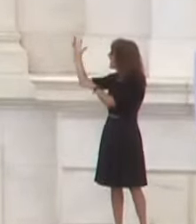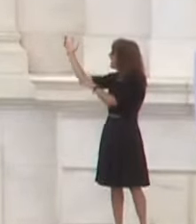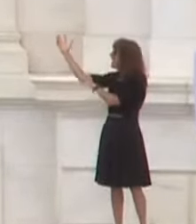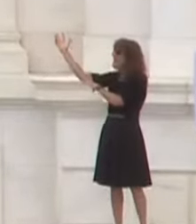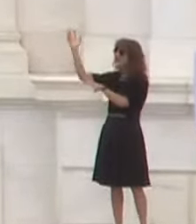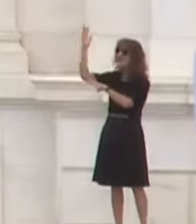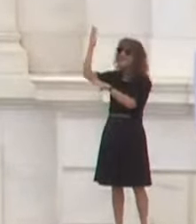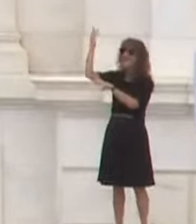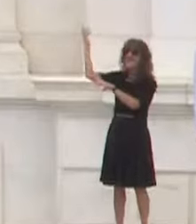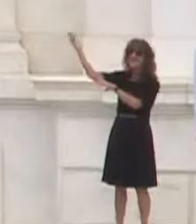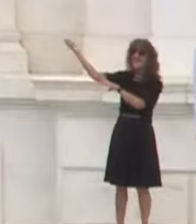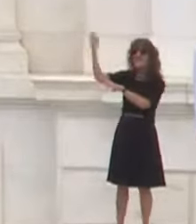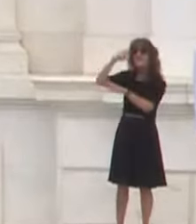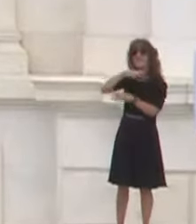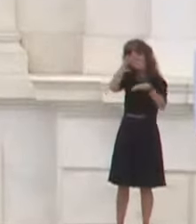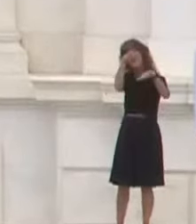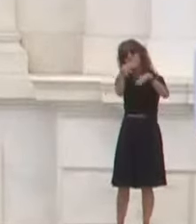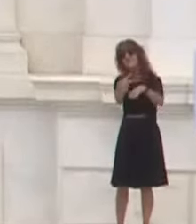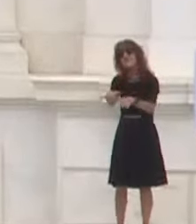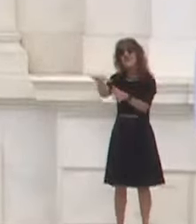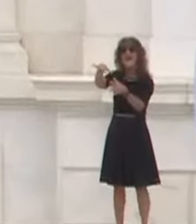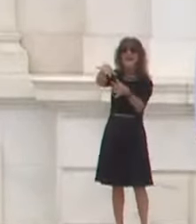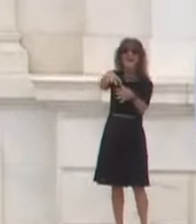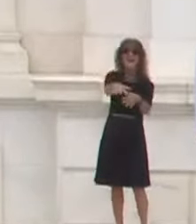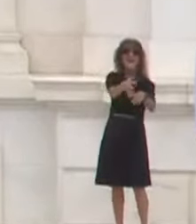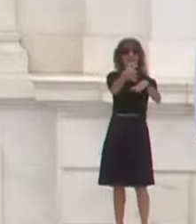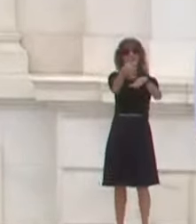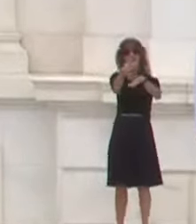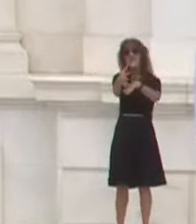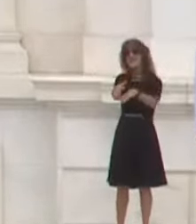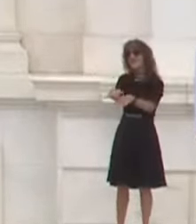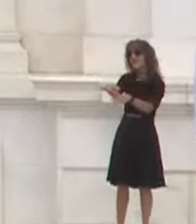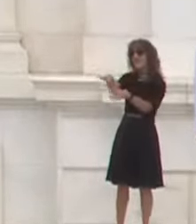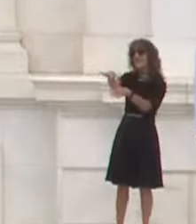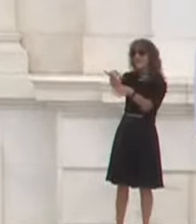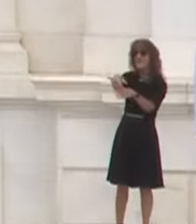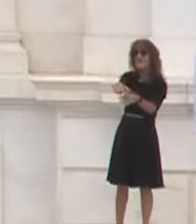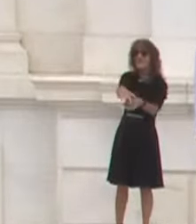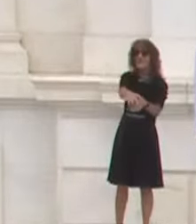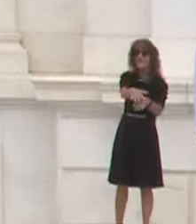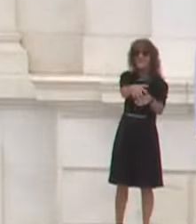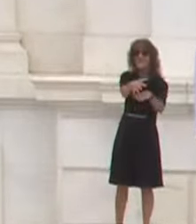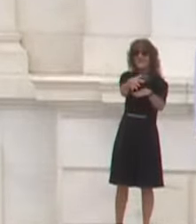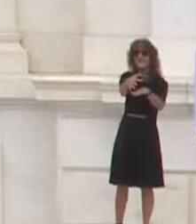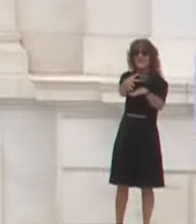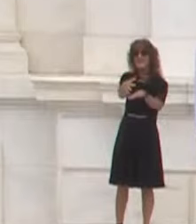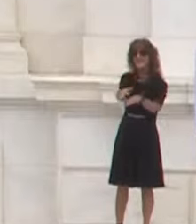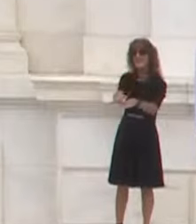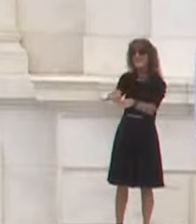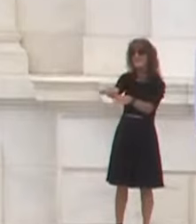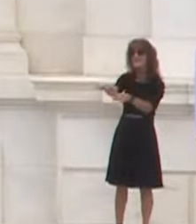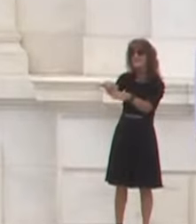From the redwood forest to the Gulf Stream waters